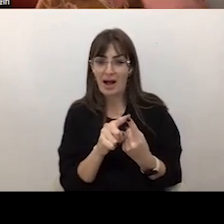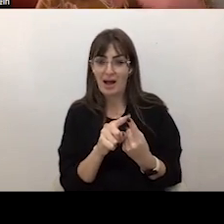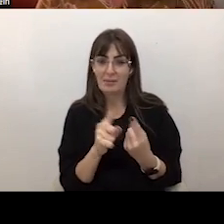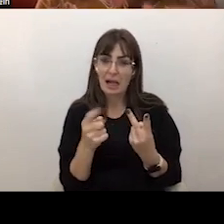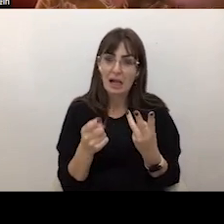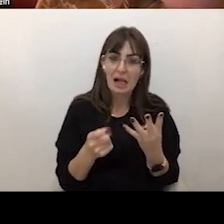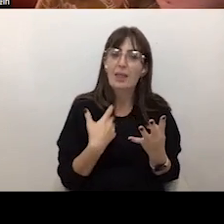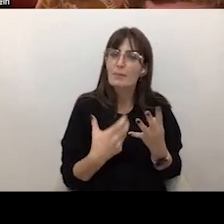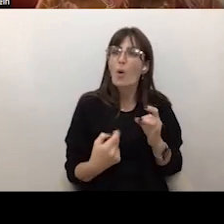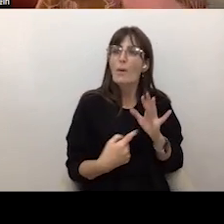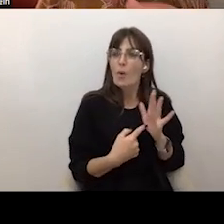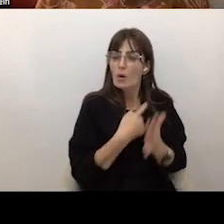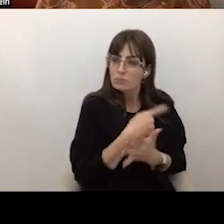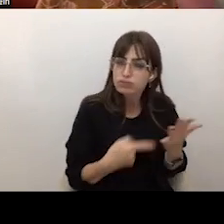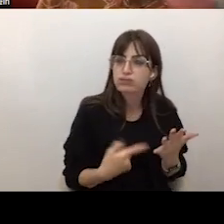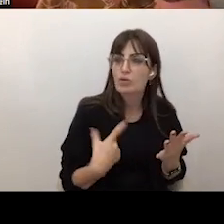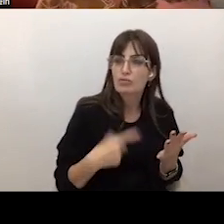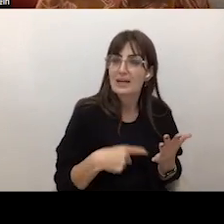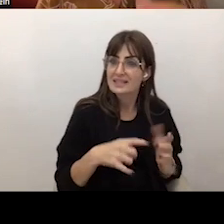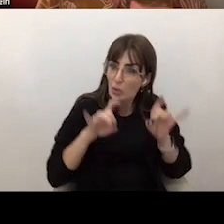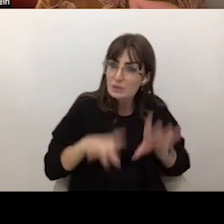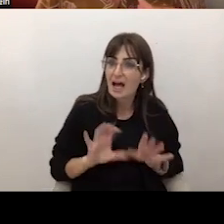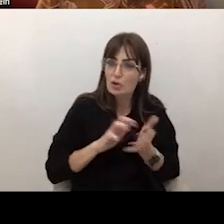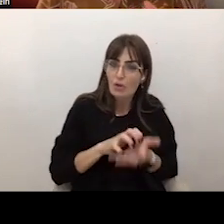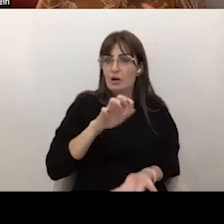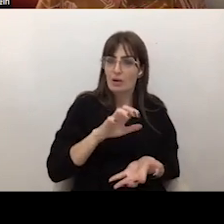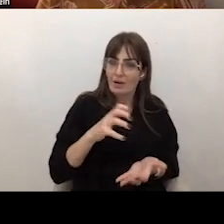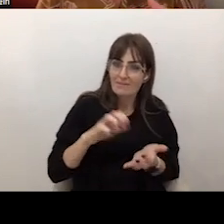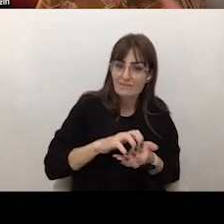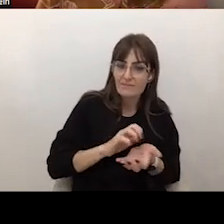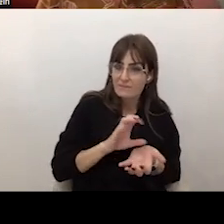essential piece. That is actually going to drive your fundraising and drive your programming